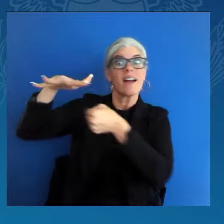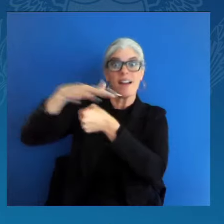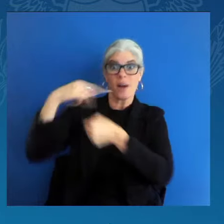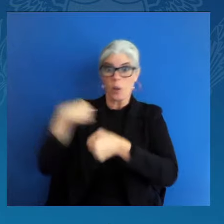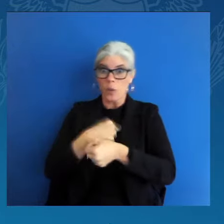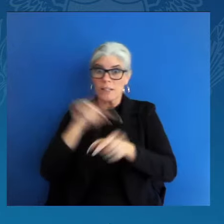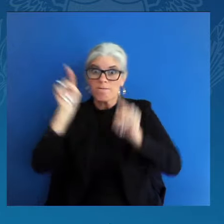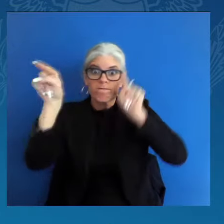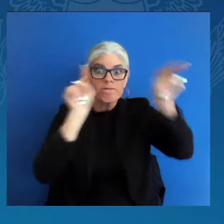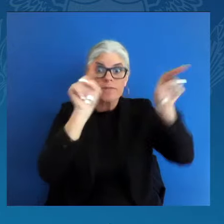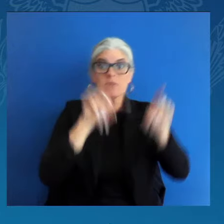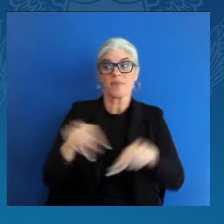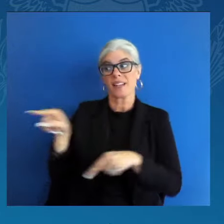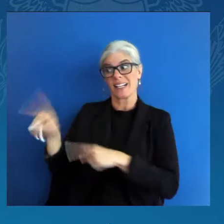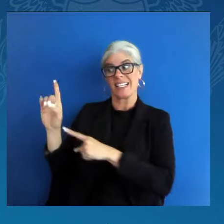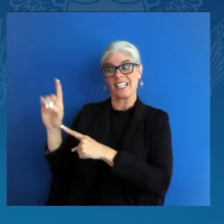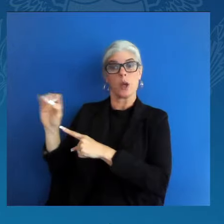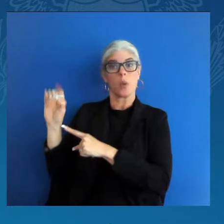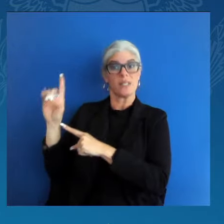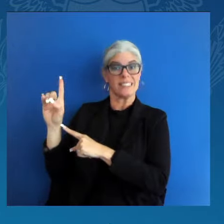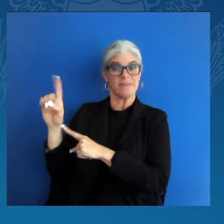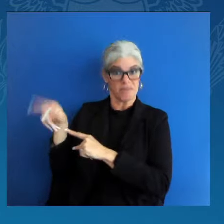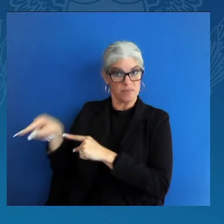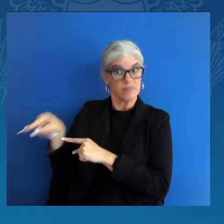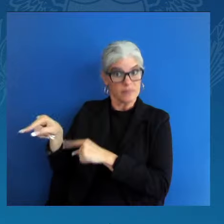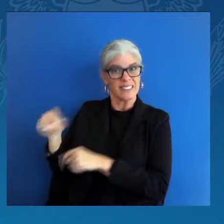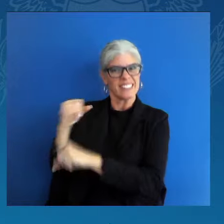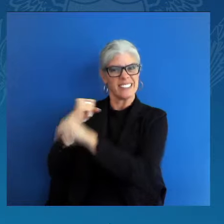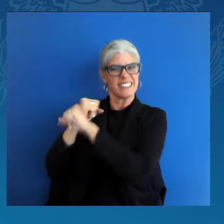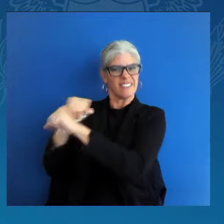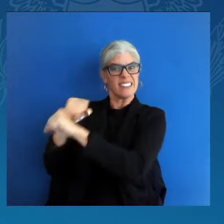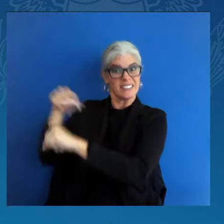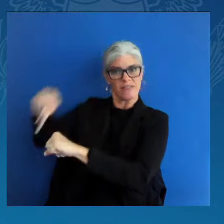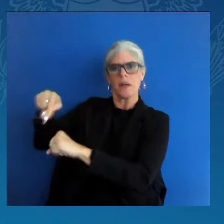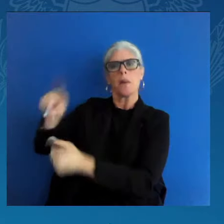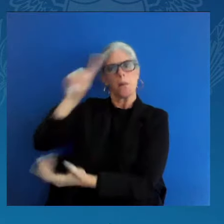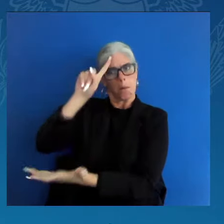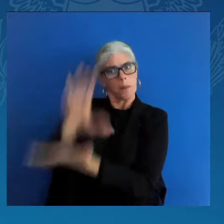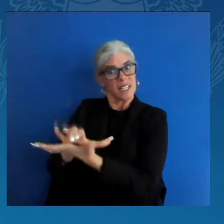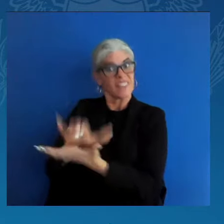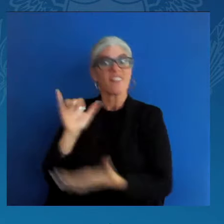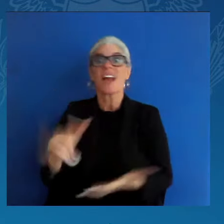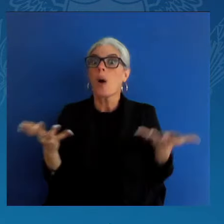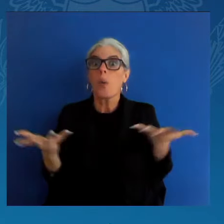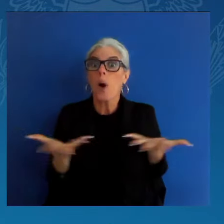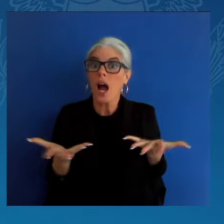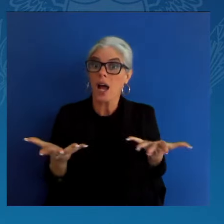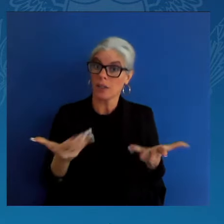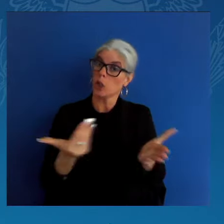commercial space activities will enable even more. Fostering a competitive environment that attracts new investment,